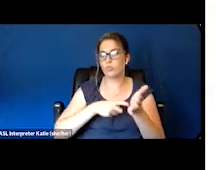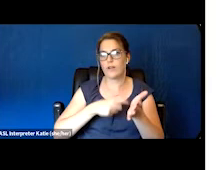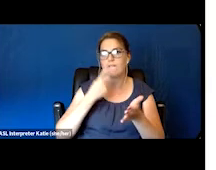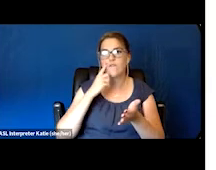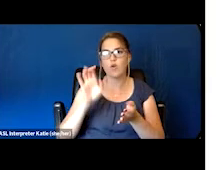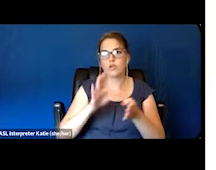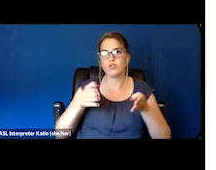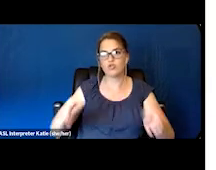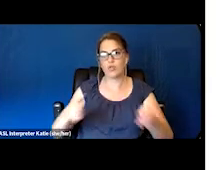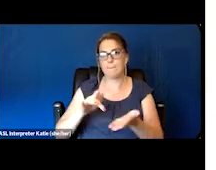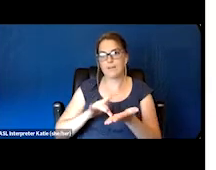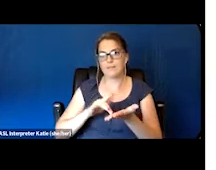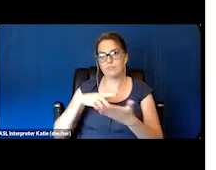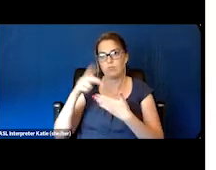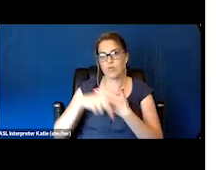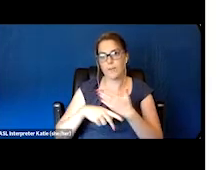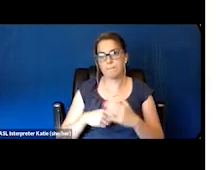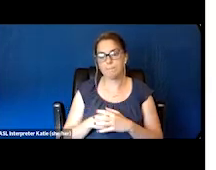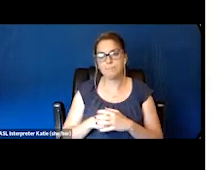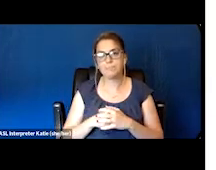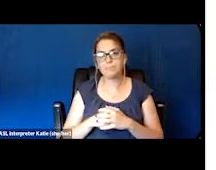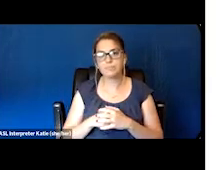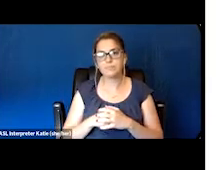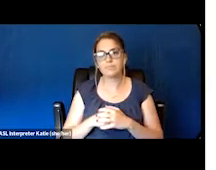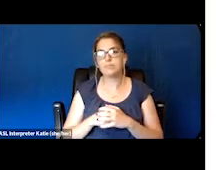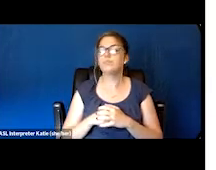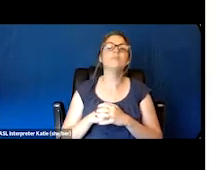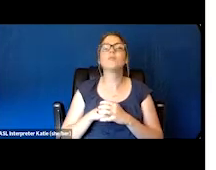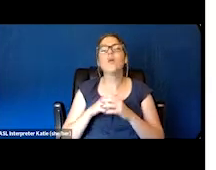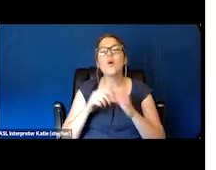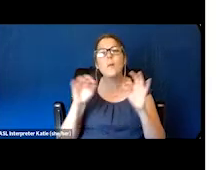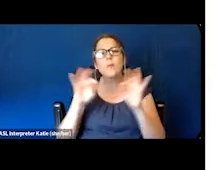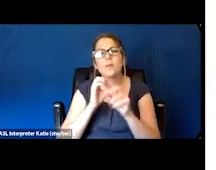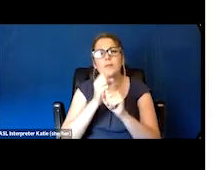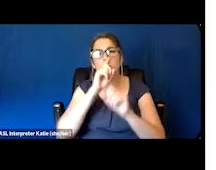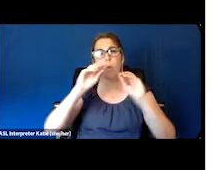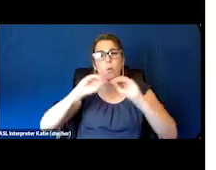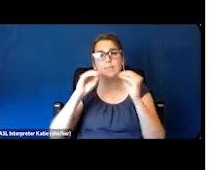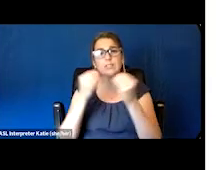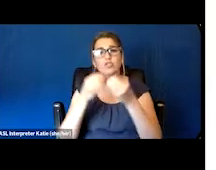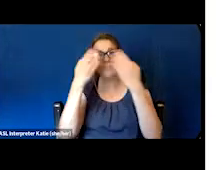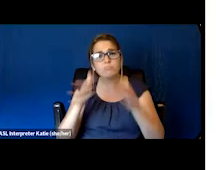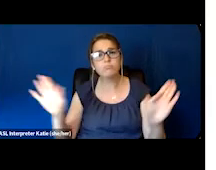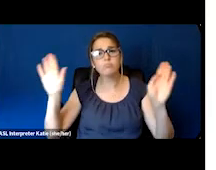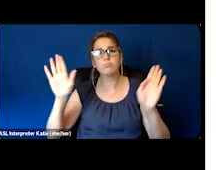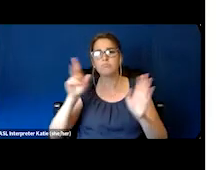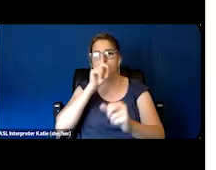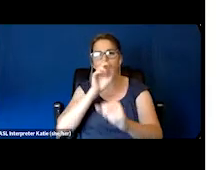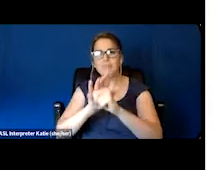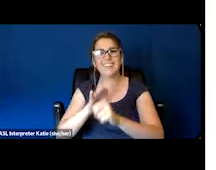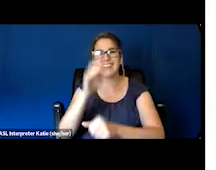So making sure that there's an organizational commitment across staff and leadership in terms of how programs,